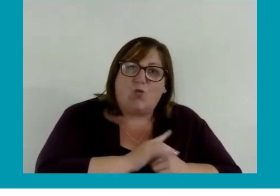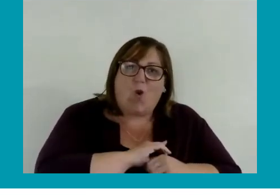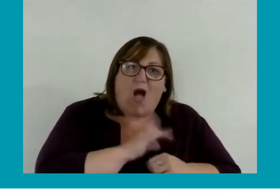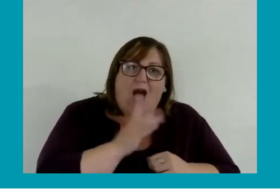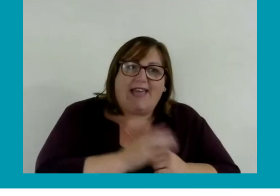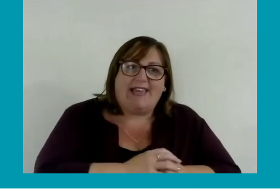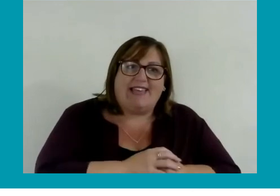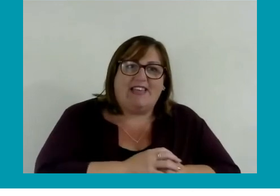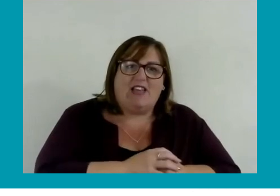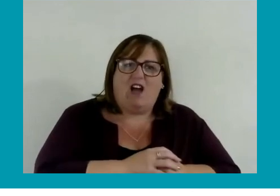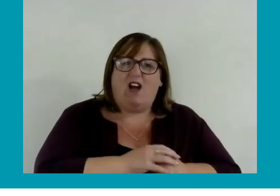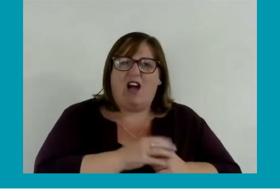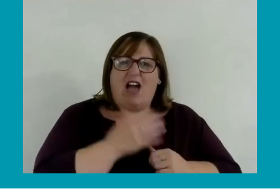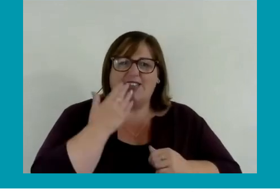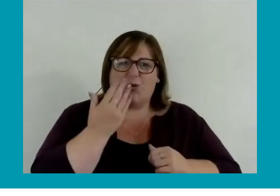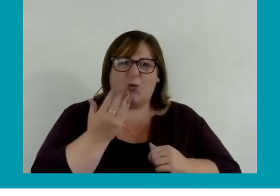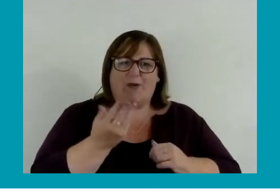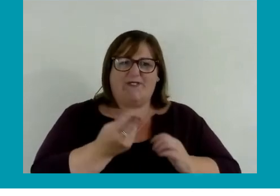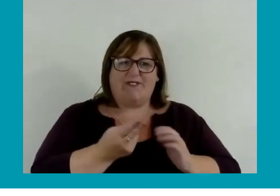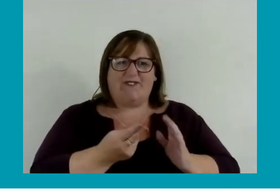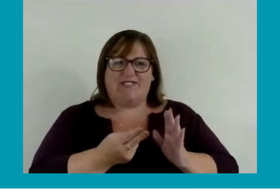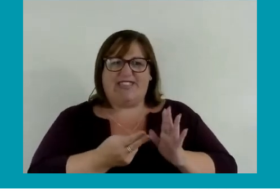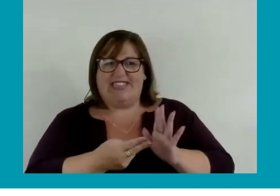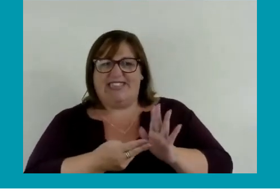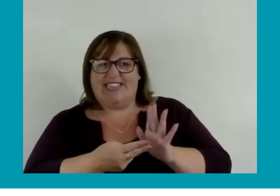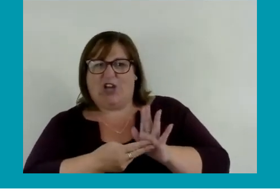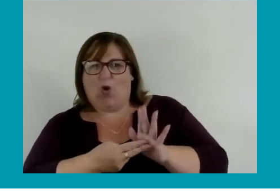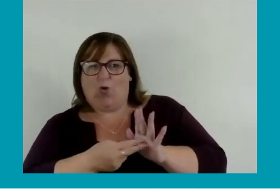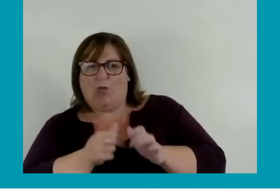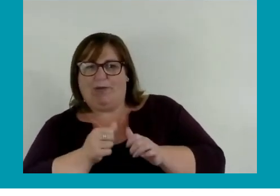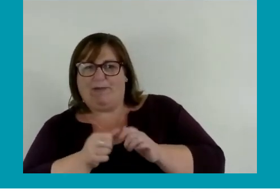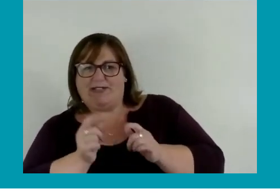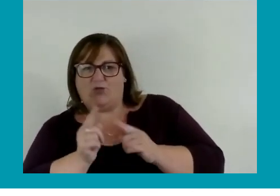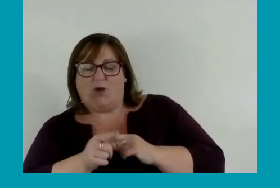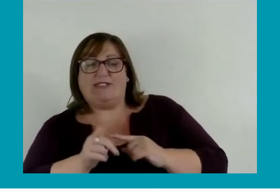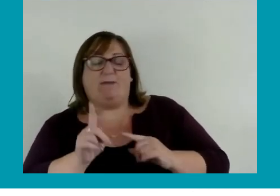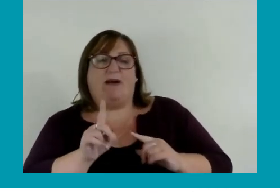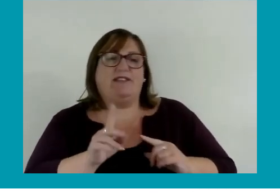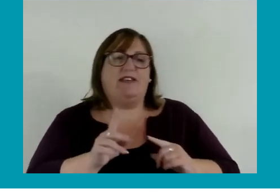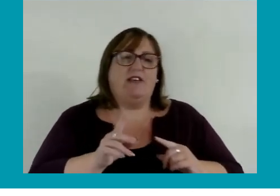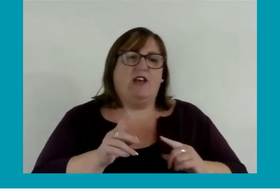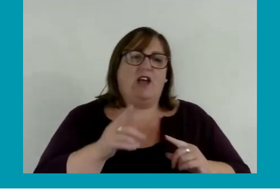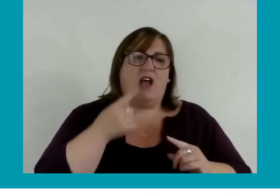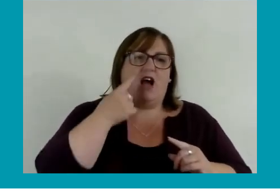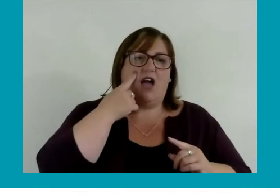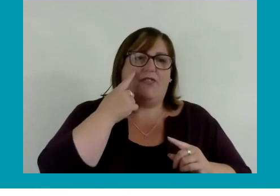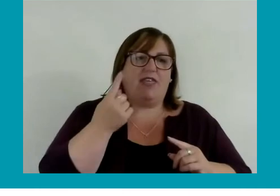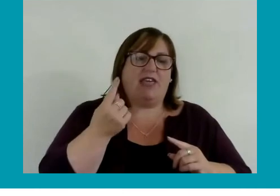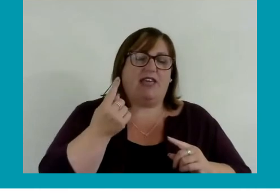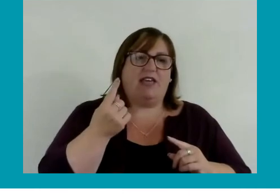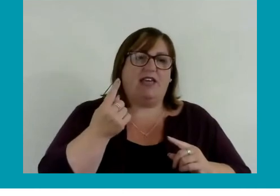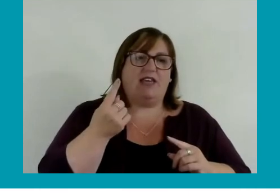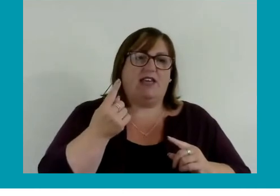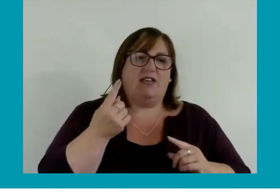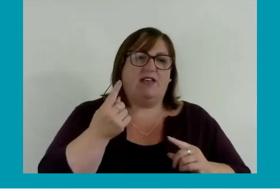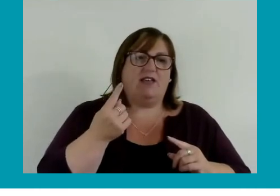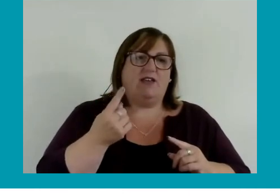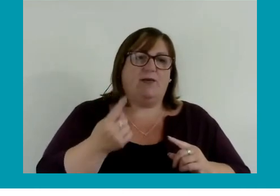best to answer that but i think some of the examples nicole's shared with probably support actually Evenbreak's been a great support for her